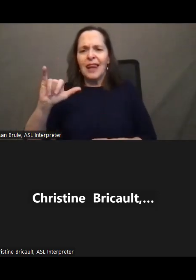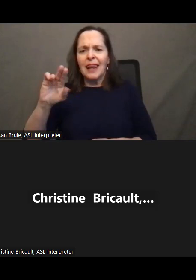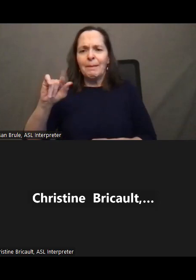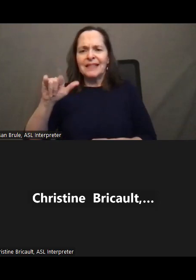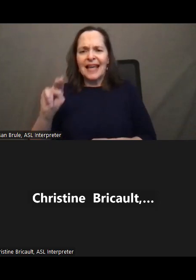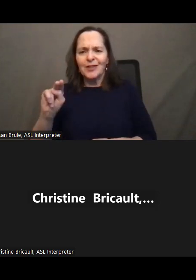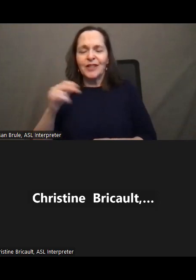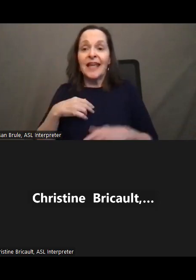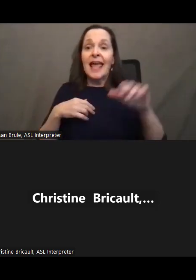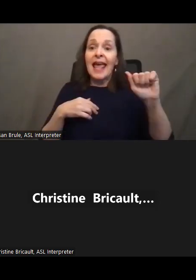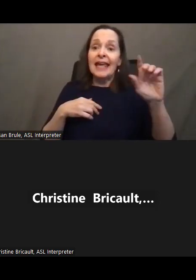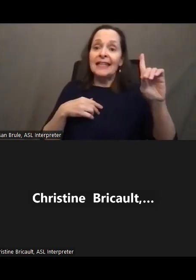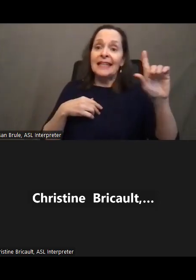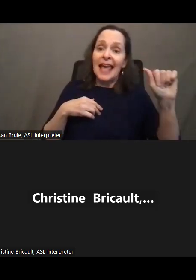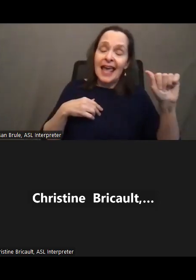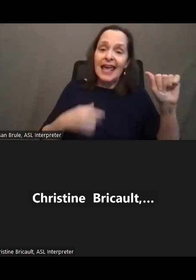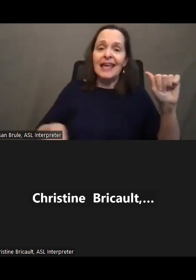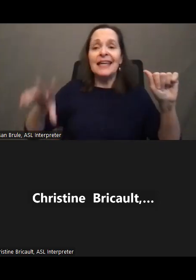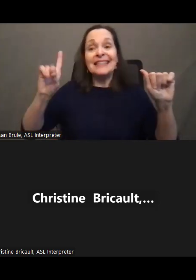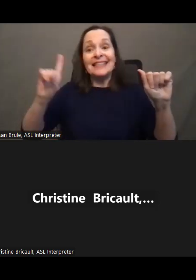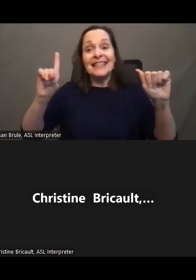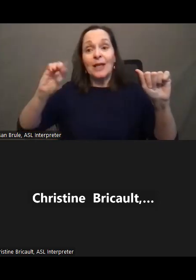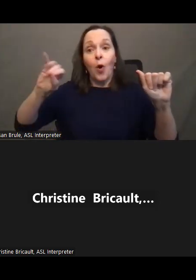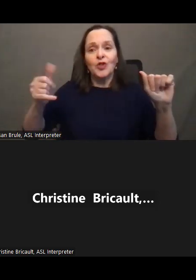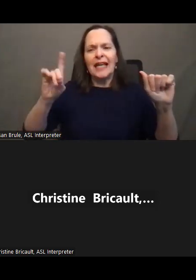So we're looking for a functional limitation that a person has